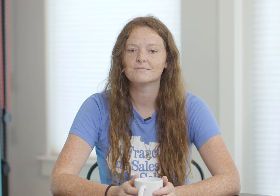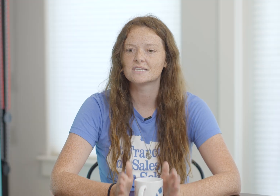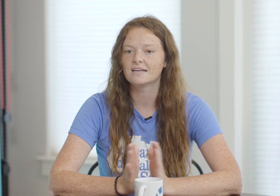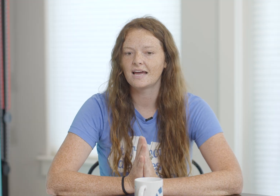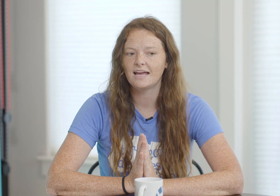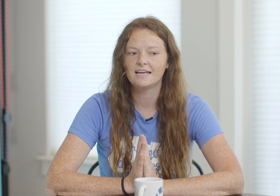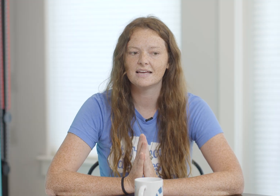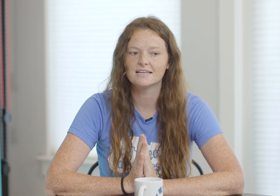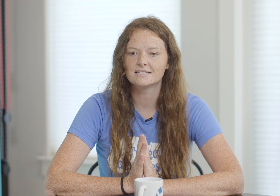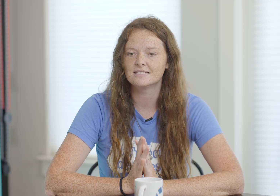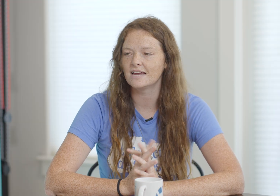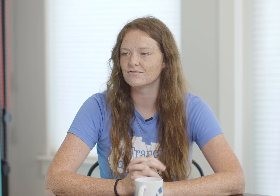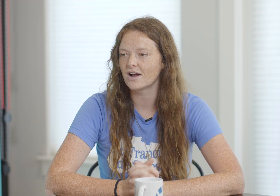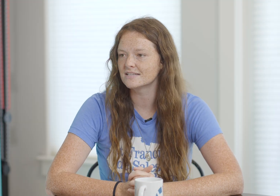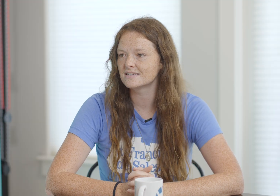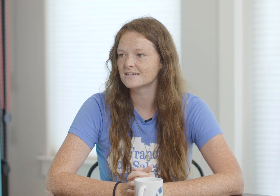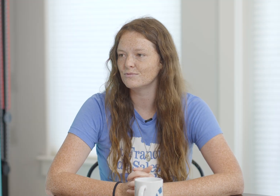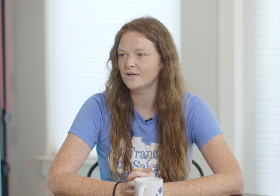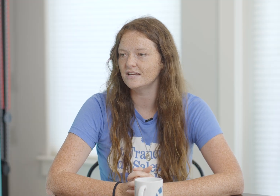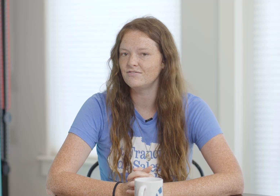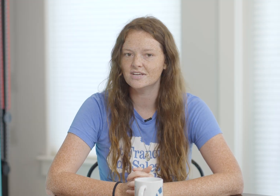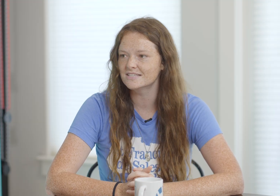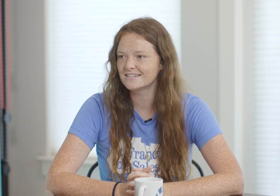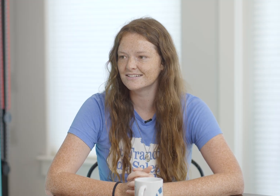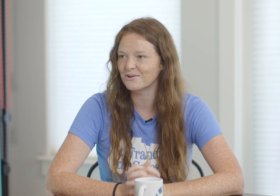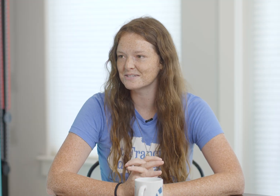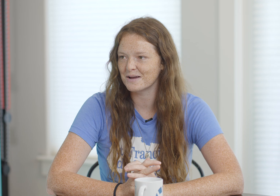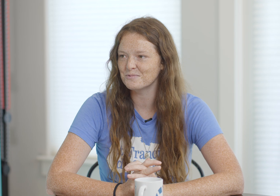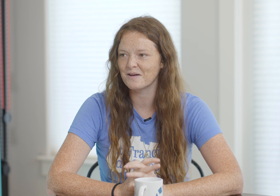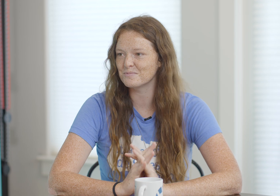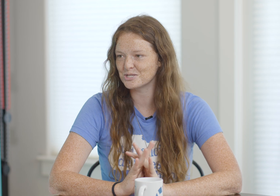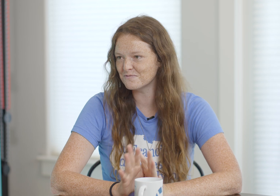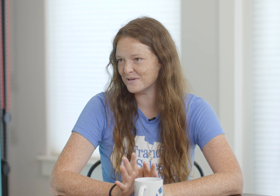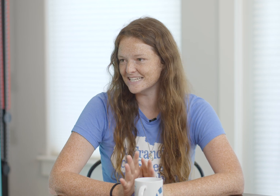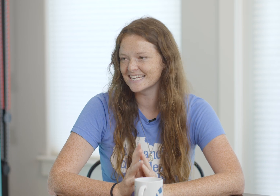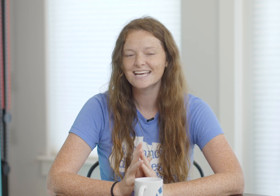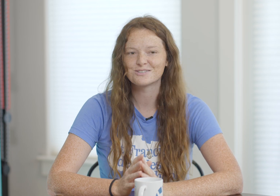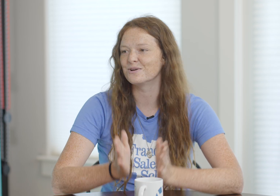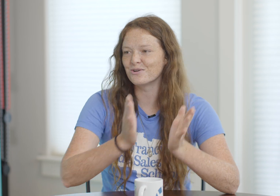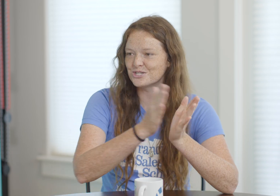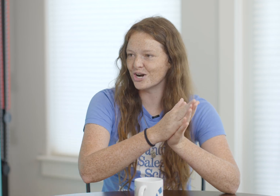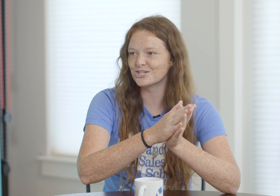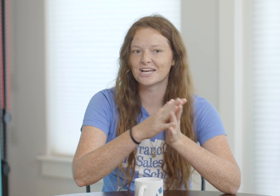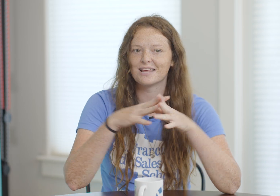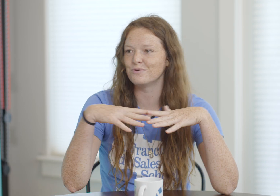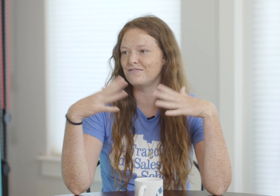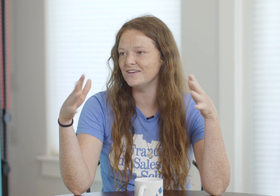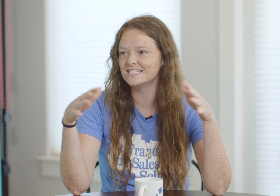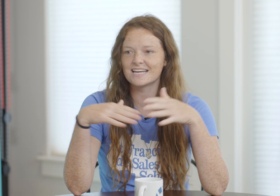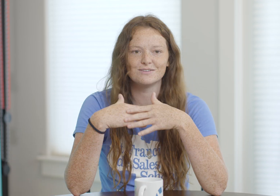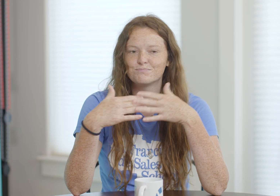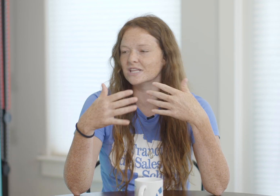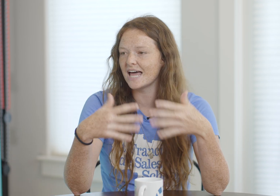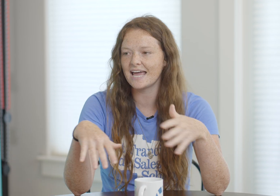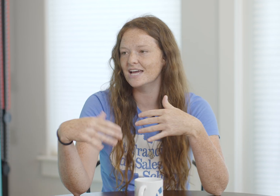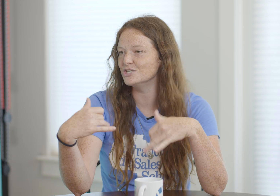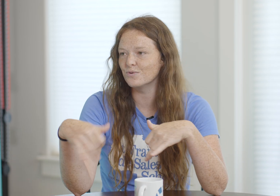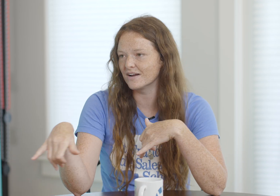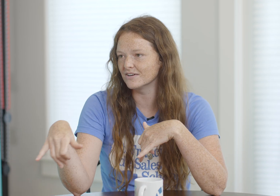Sunday is the day of rest. We feast all the time. We have a bunch of meat. So we go to church and then we feast and play and do whatever.